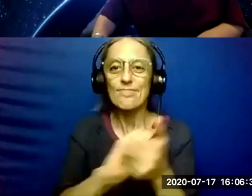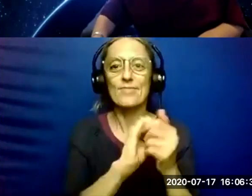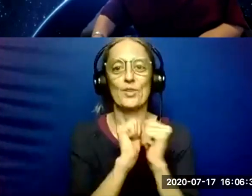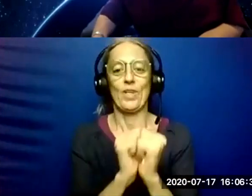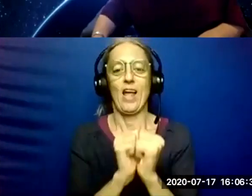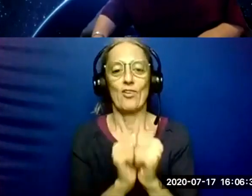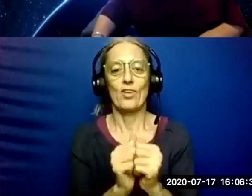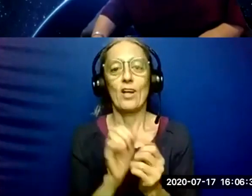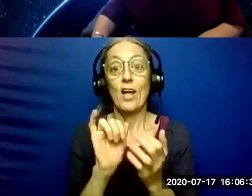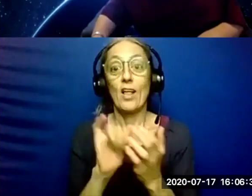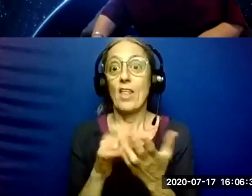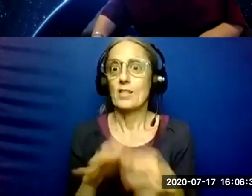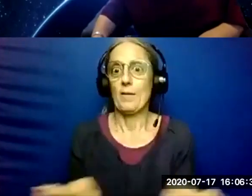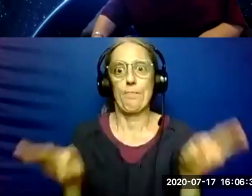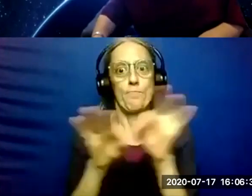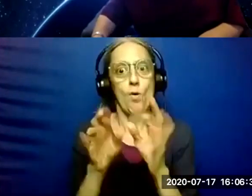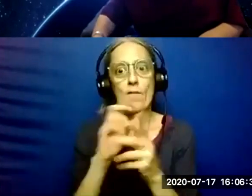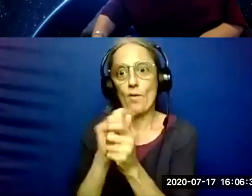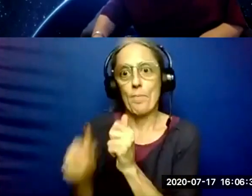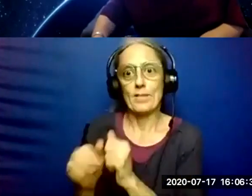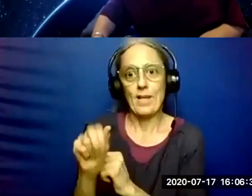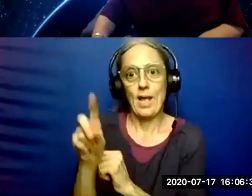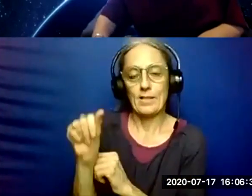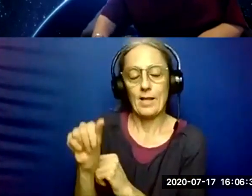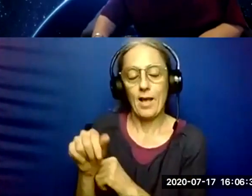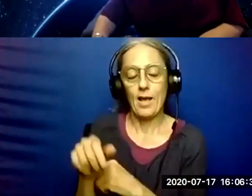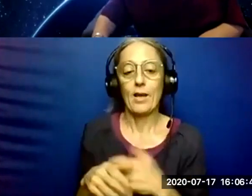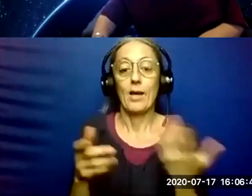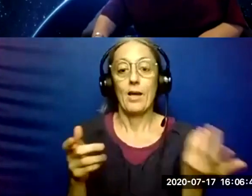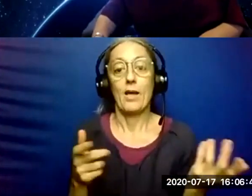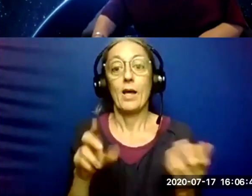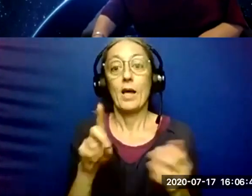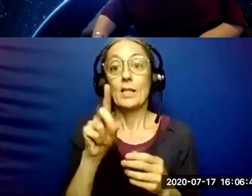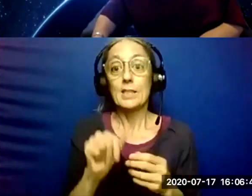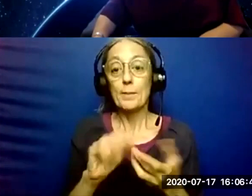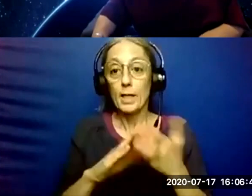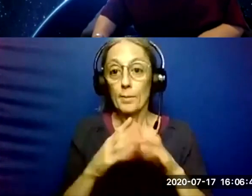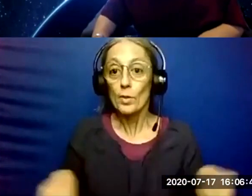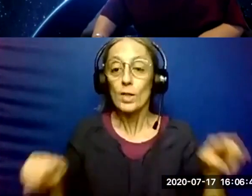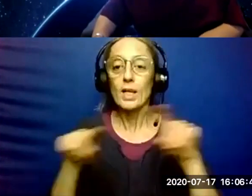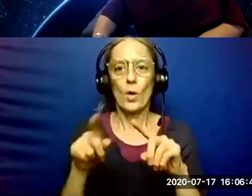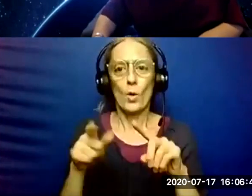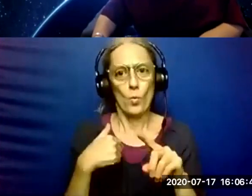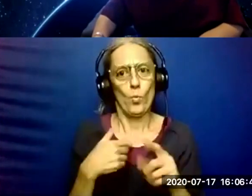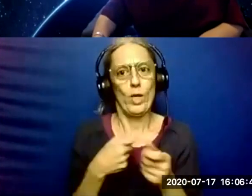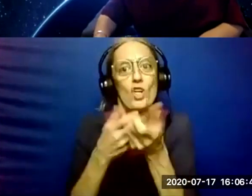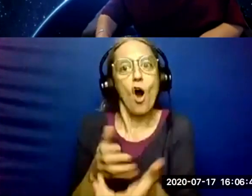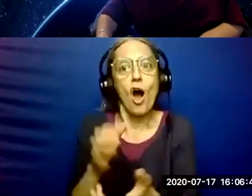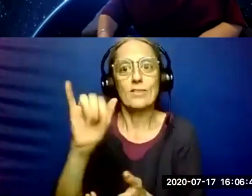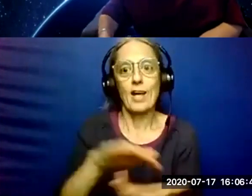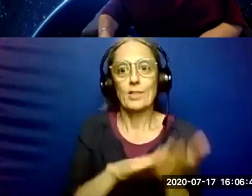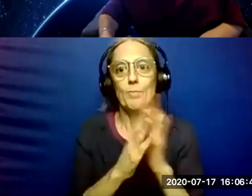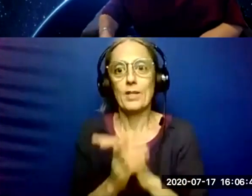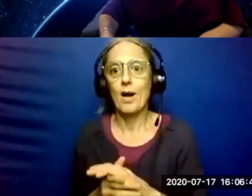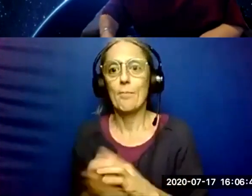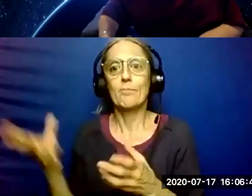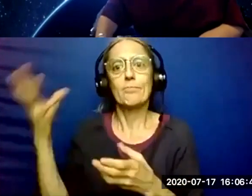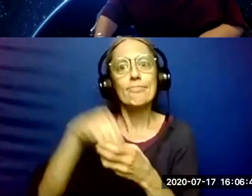We, in part, made it a bipartisan piece of legislation because we worked with everyone.